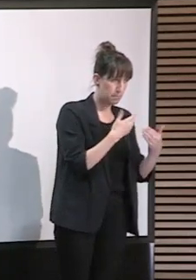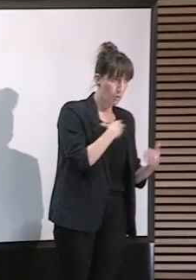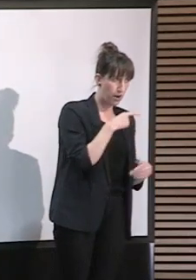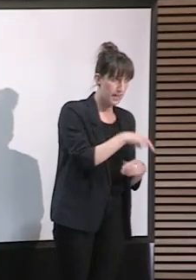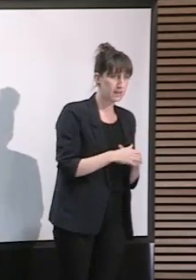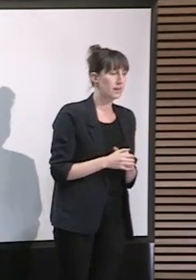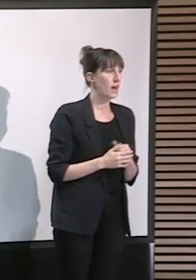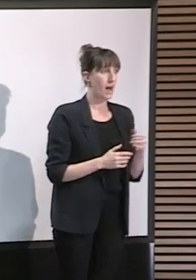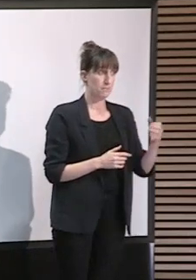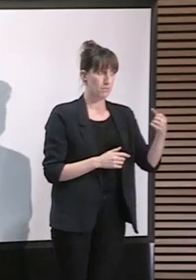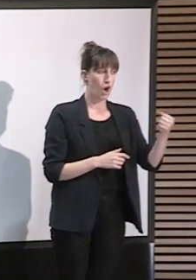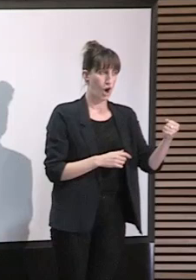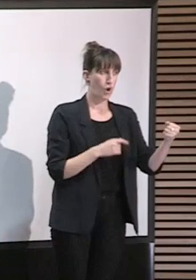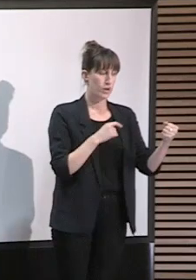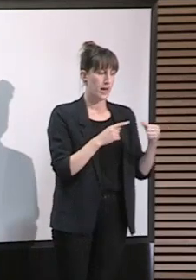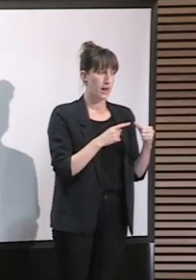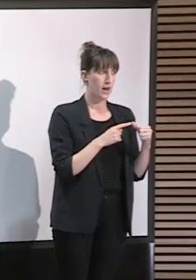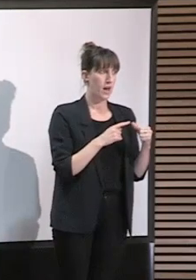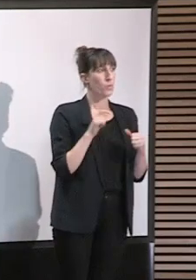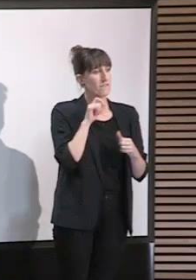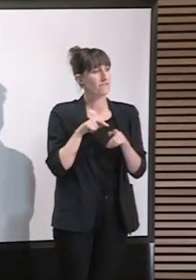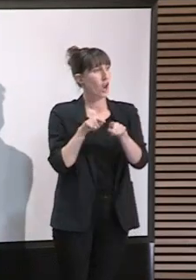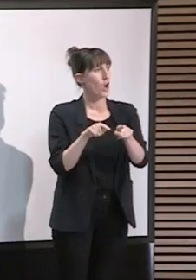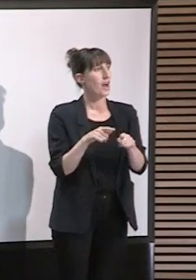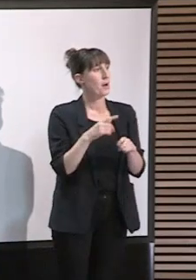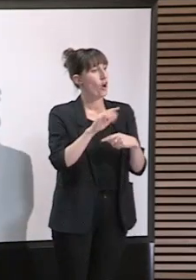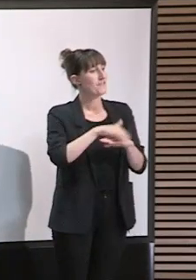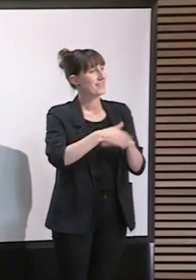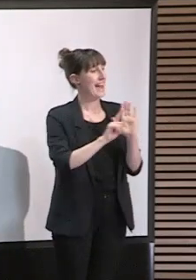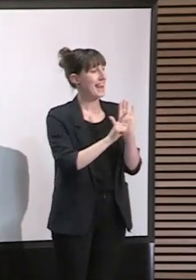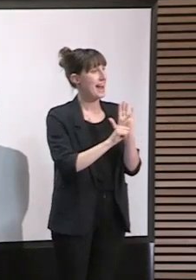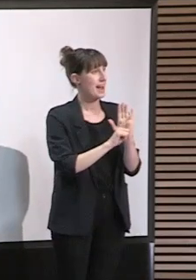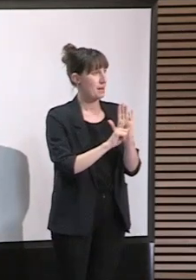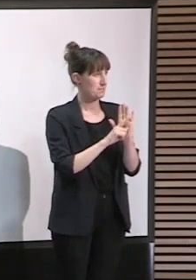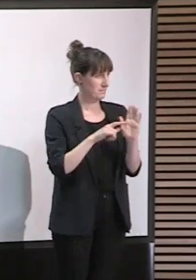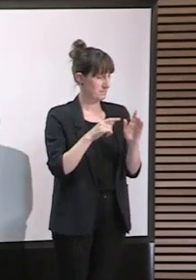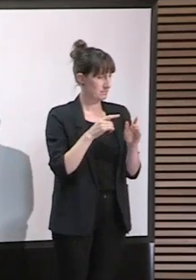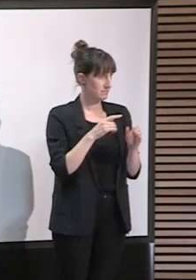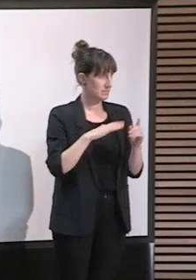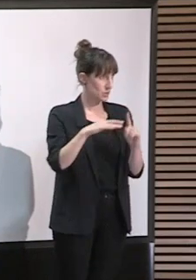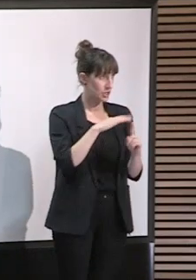have been followed up there? I'll come to that, perhaps pick up out comment the